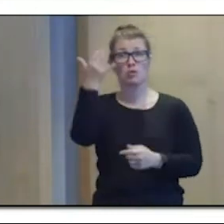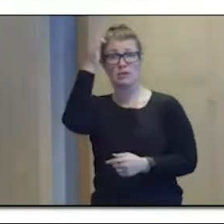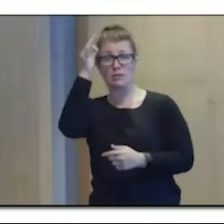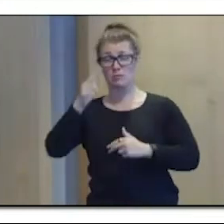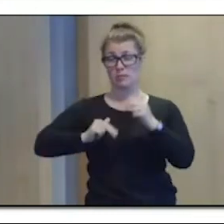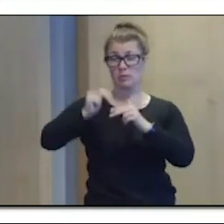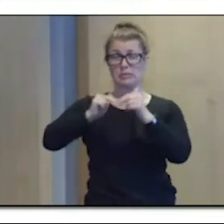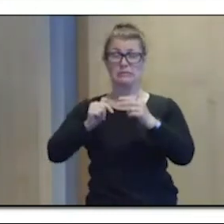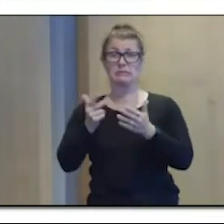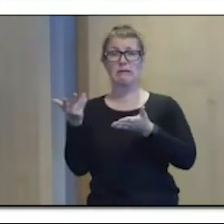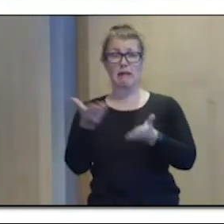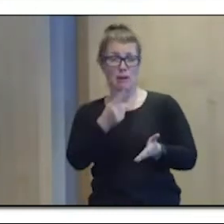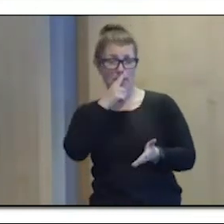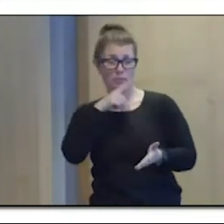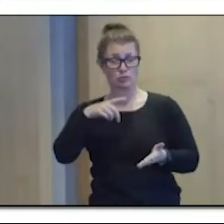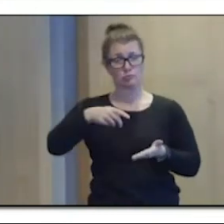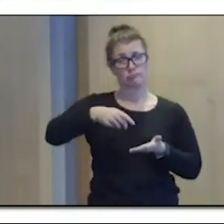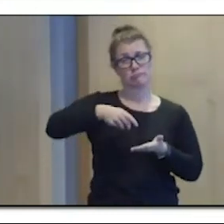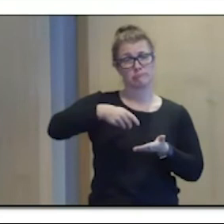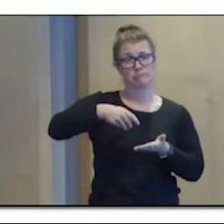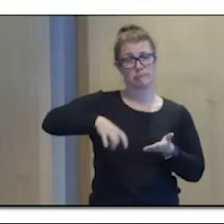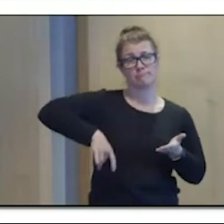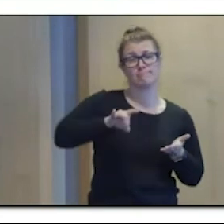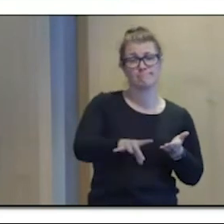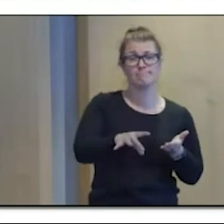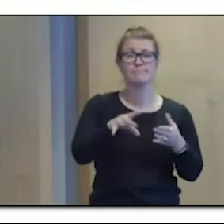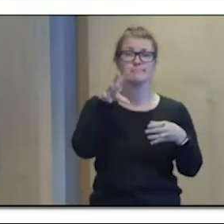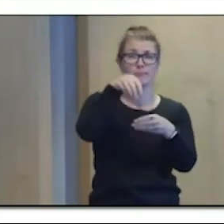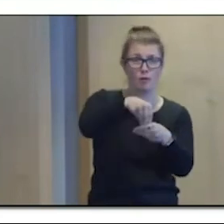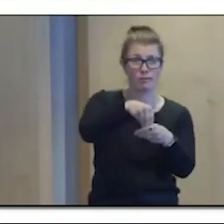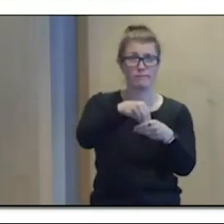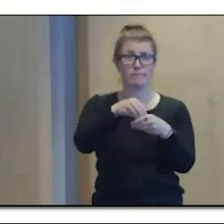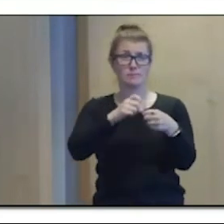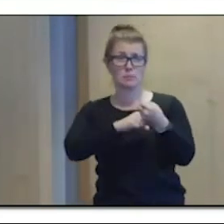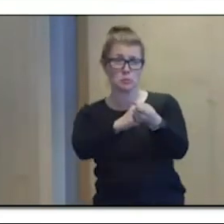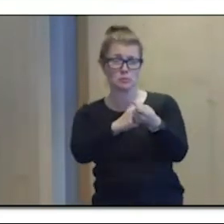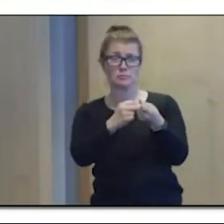invest in that allows them to share in this energy revolution that we're experiencing.